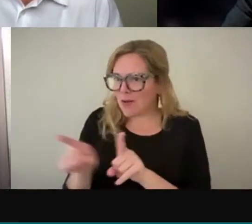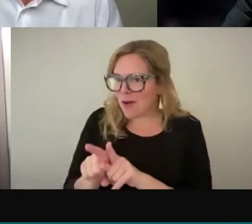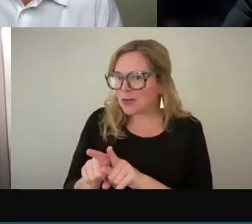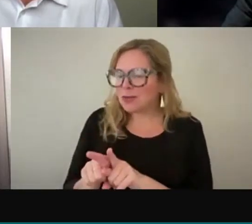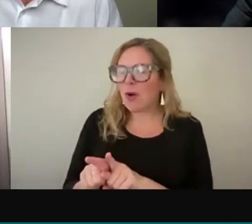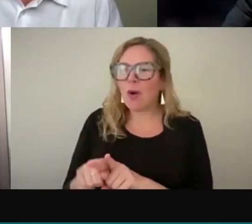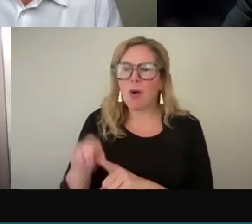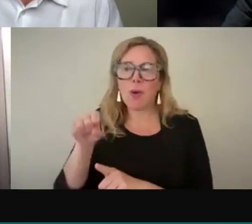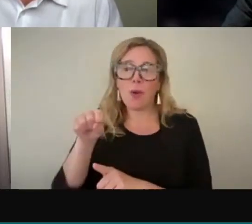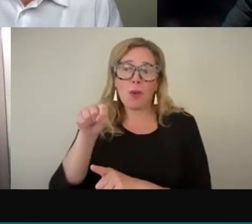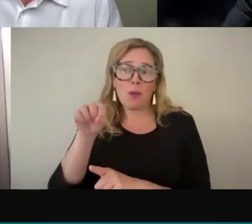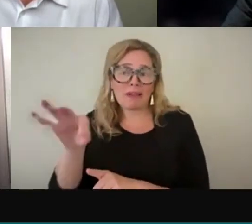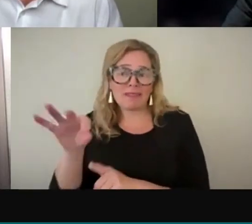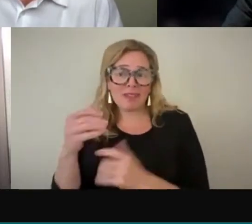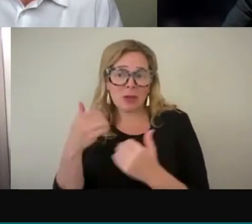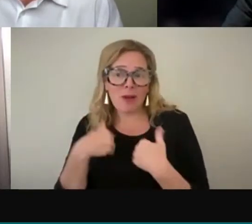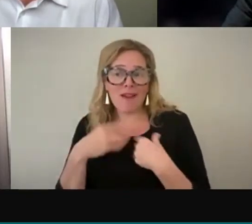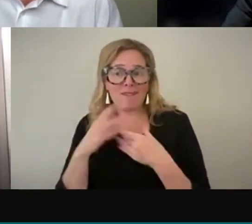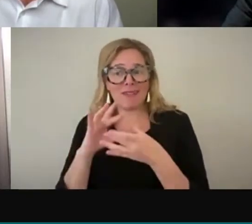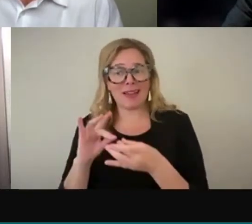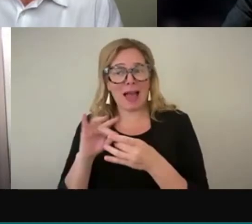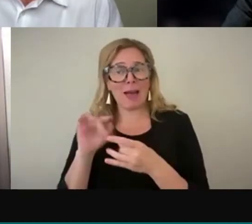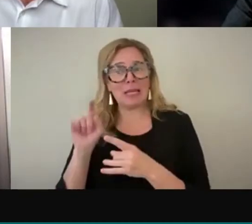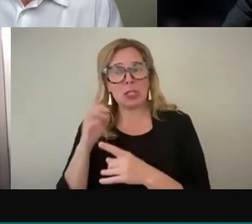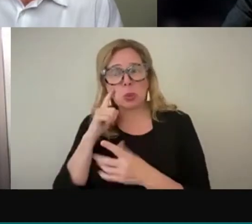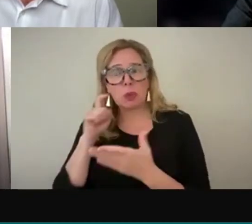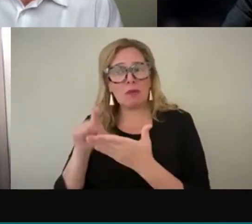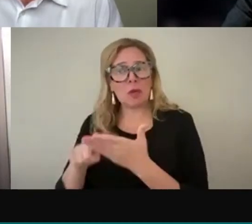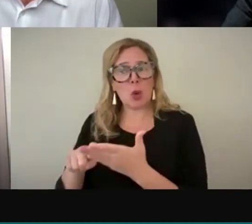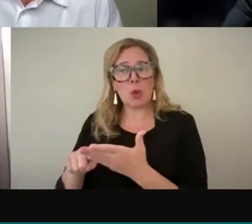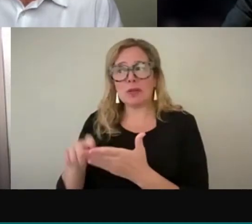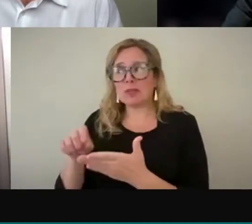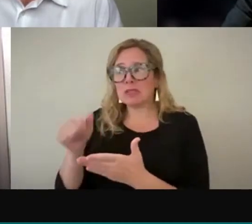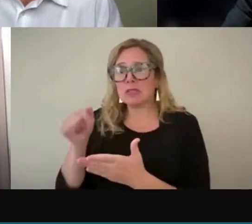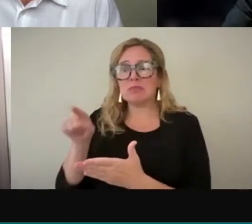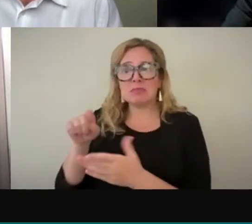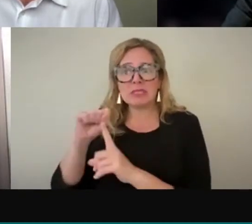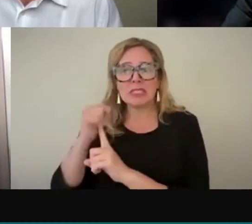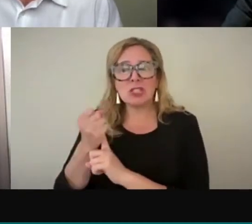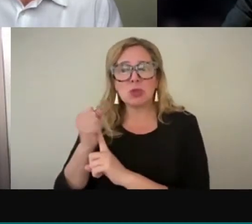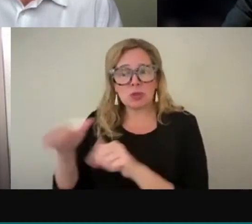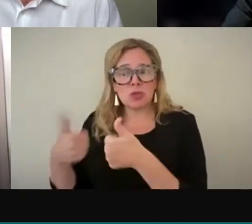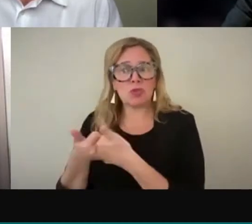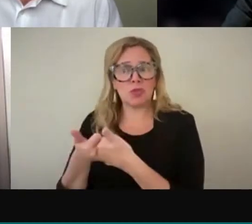about something that you know is a real challenge for a community with disability,